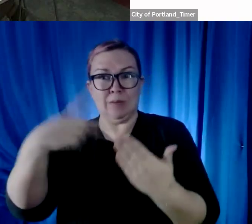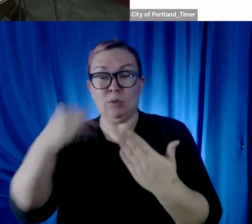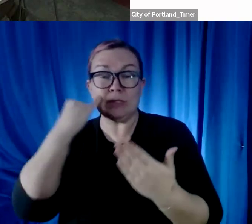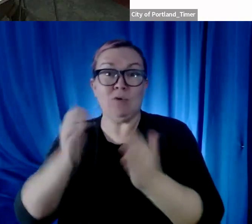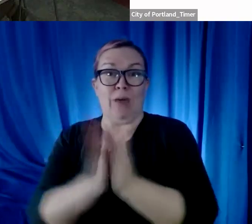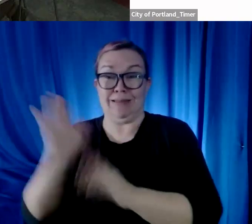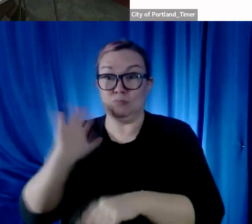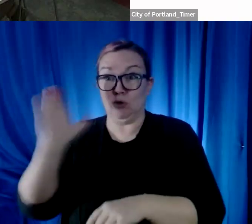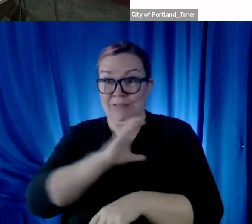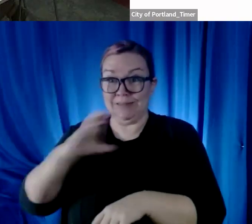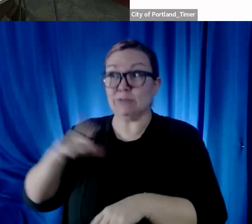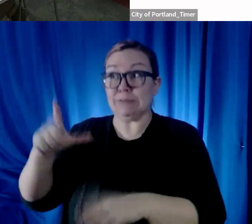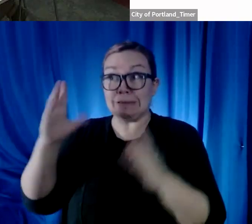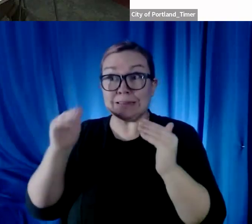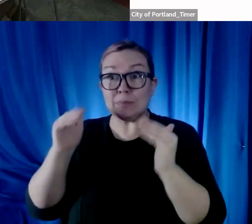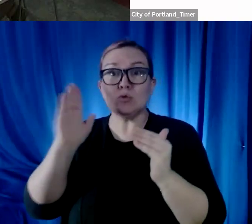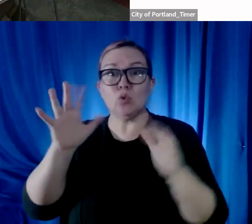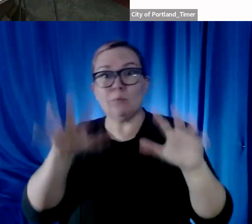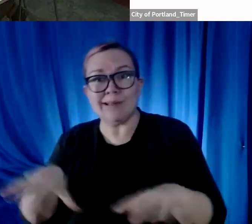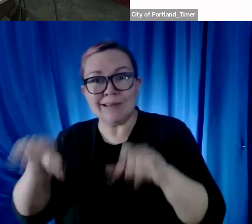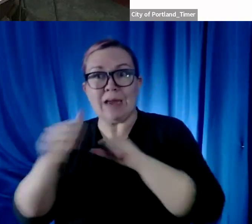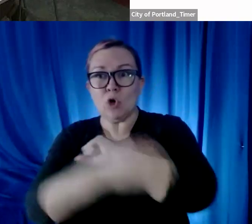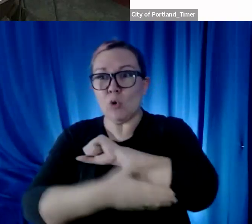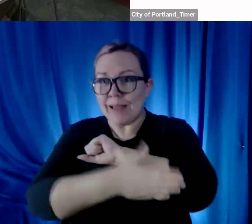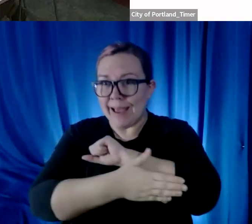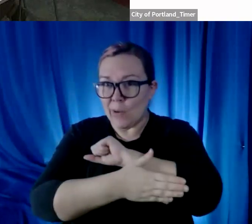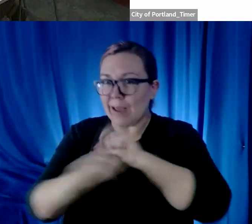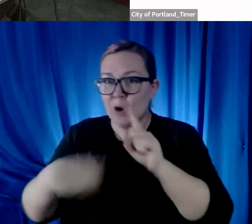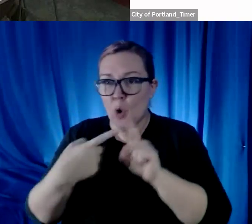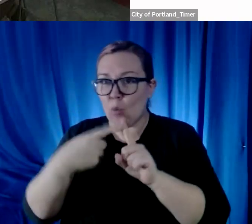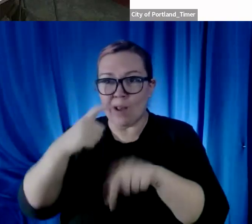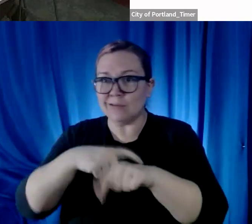They expected that they would be taken over by the county when the funding resolved.